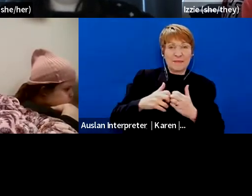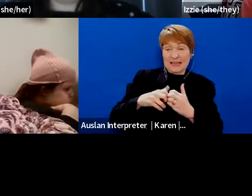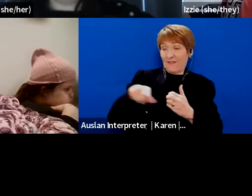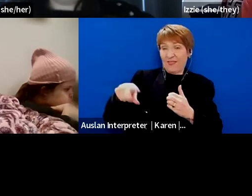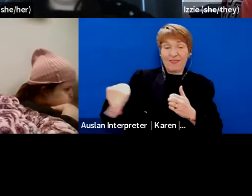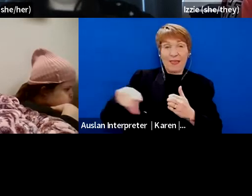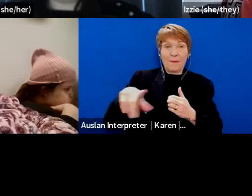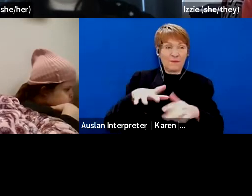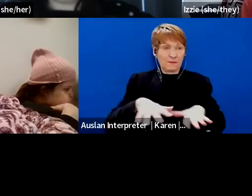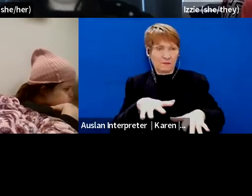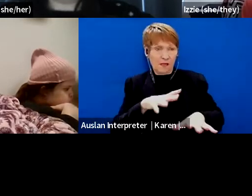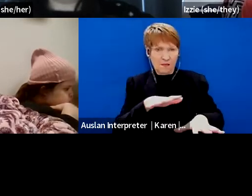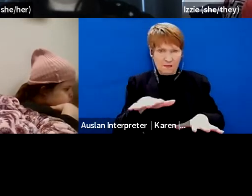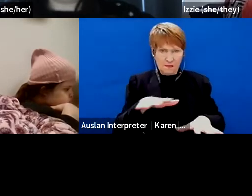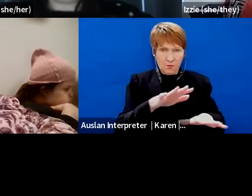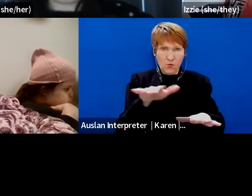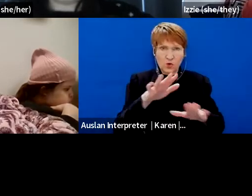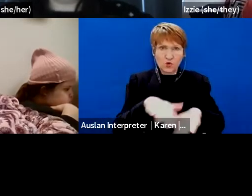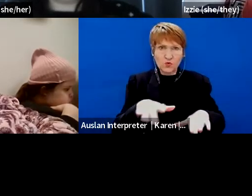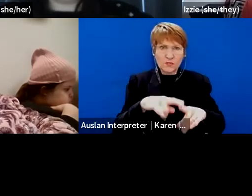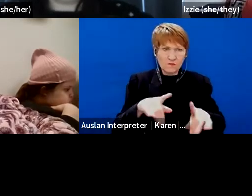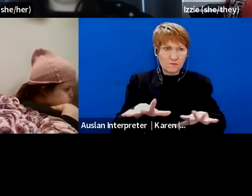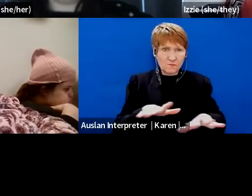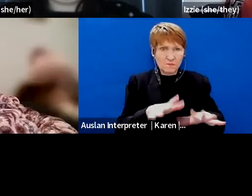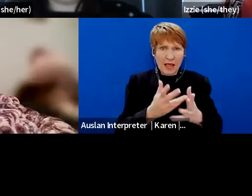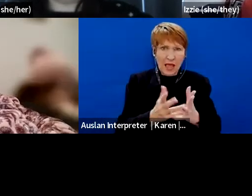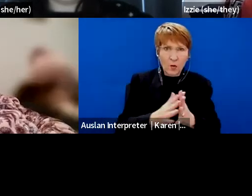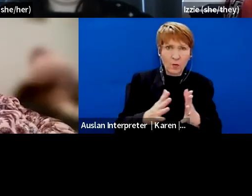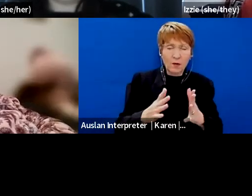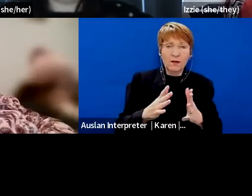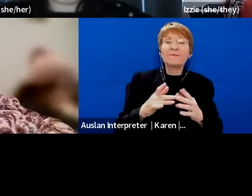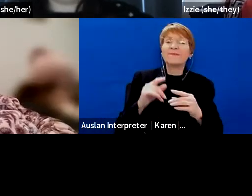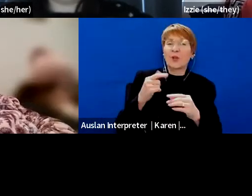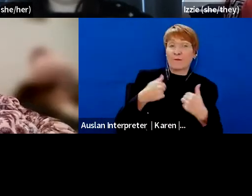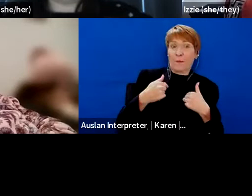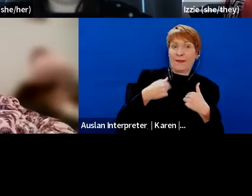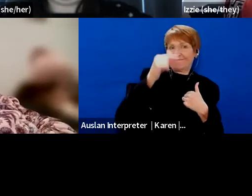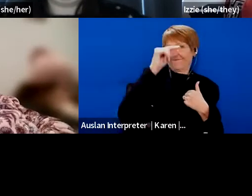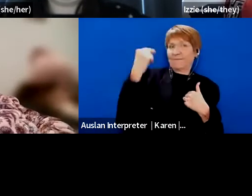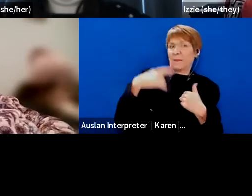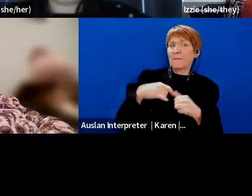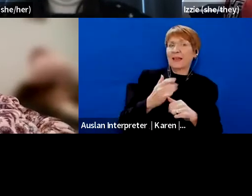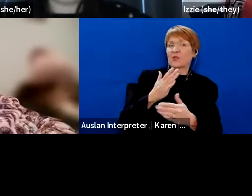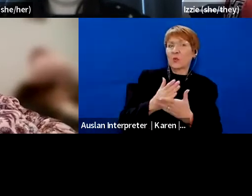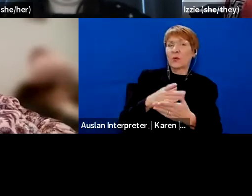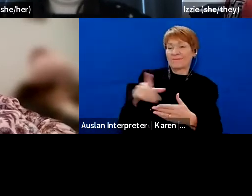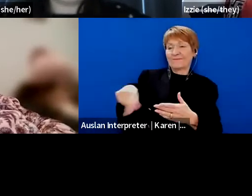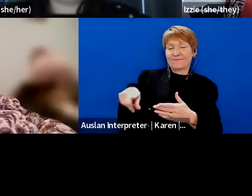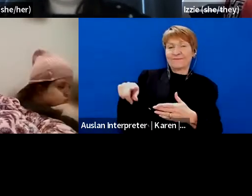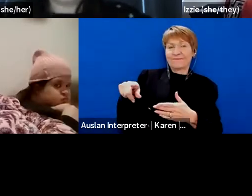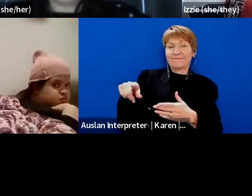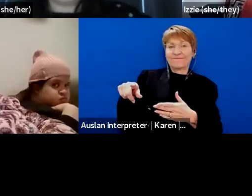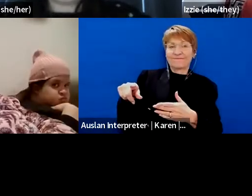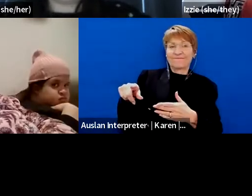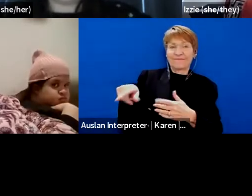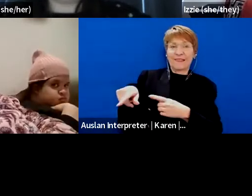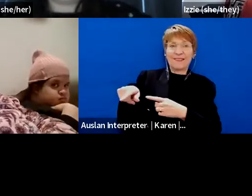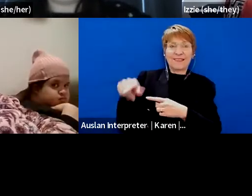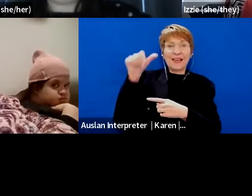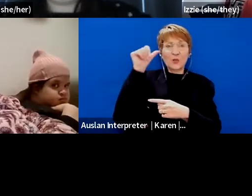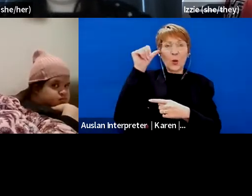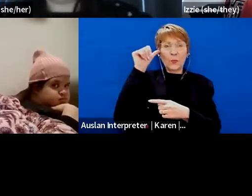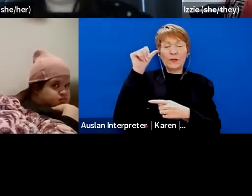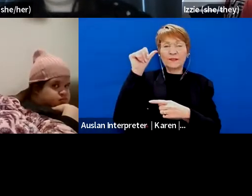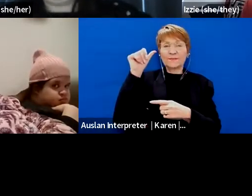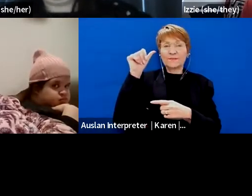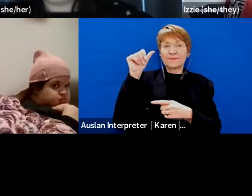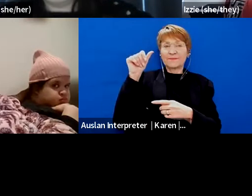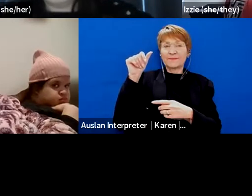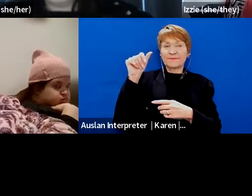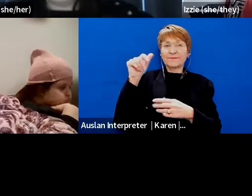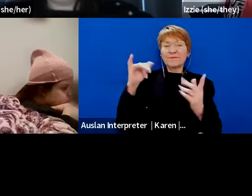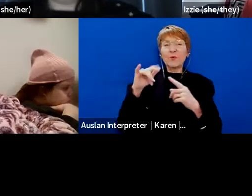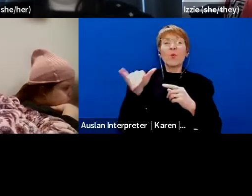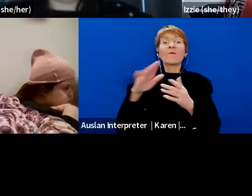end. And also making sure that they have the information and the avenue to be able to advocate and say this person is not the right person for my child.